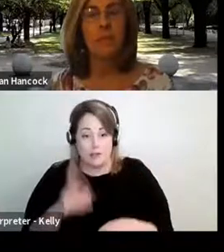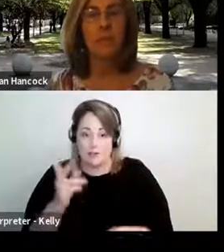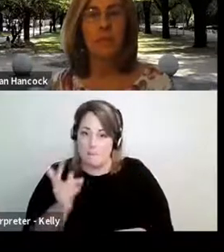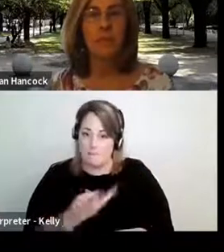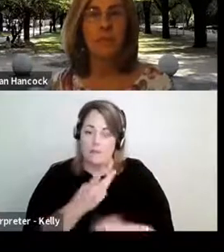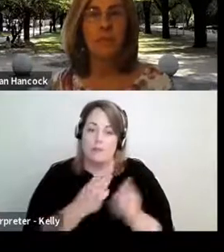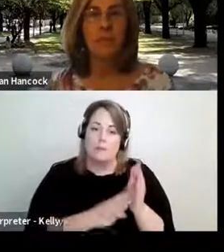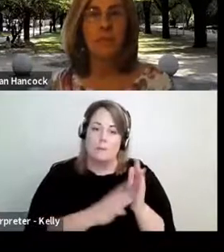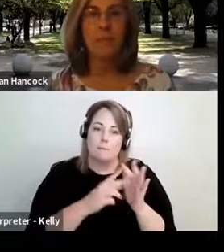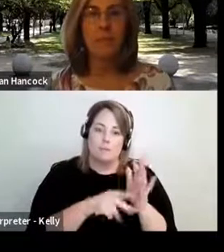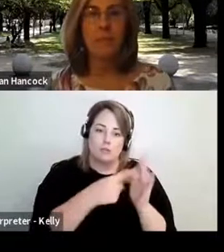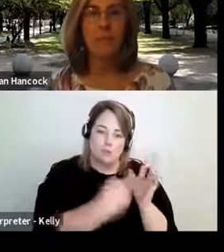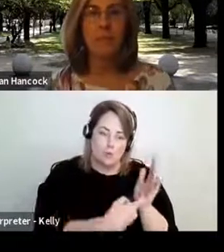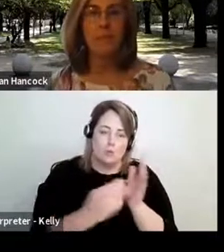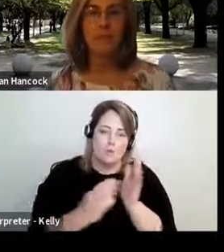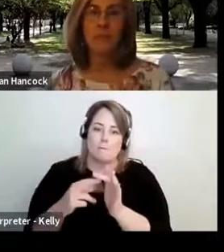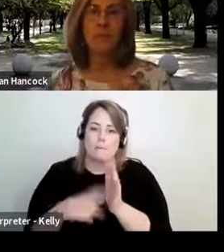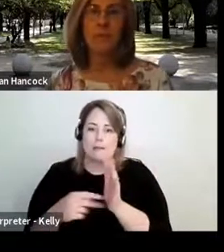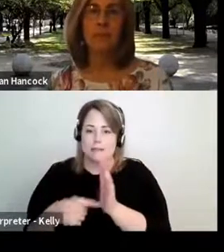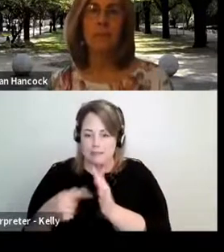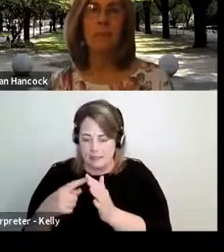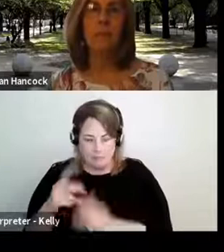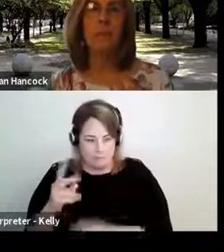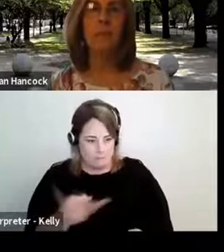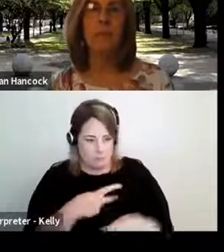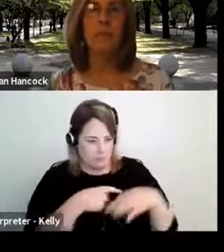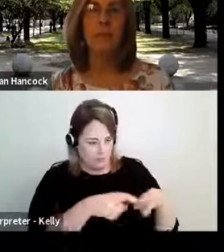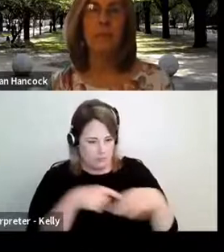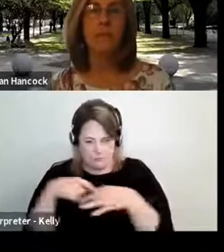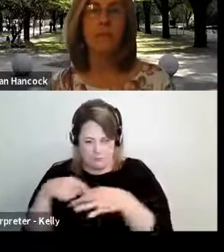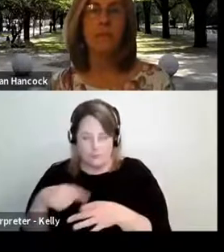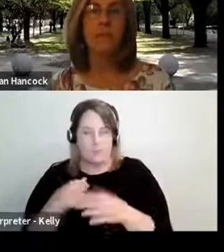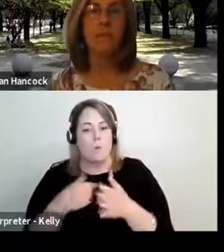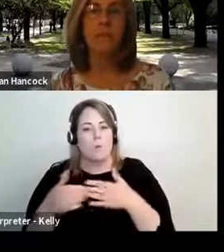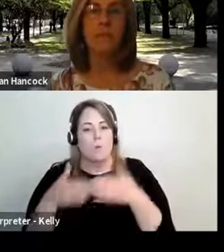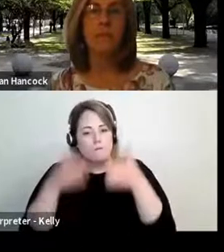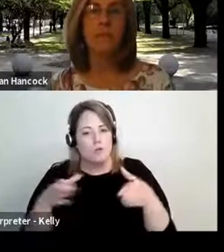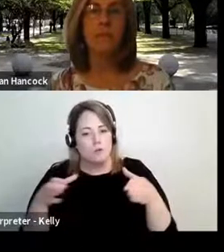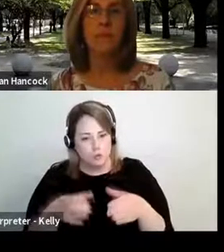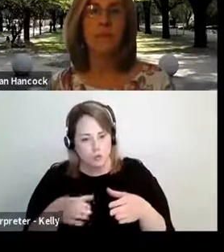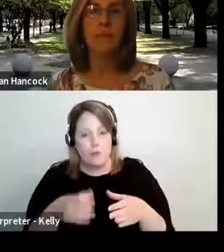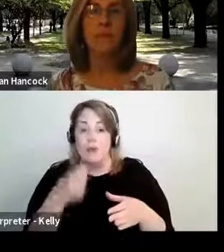we’ve run focus groups, as well as bringing in some people external to the program to interview